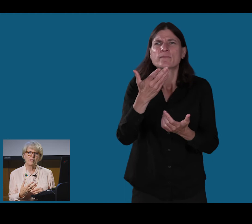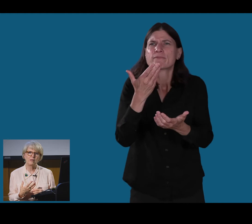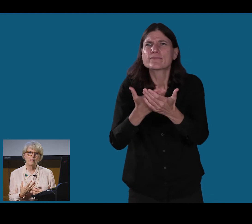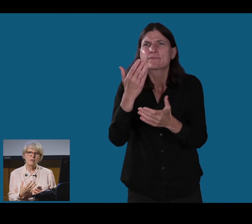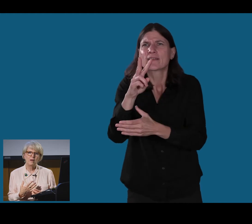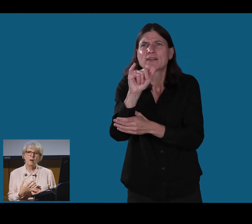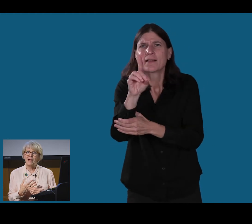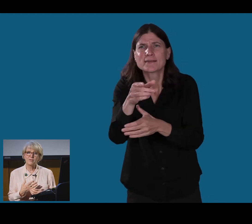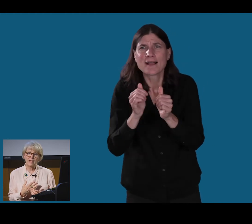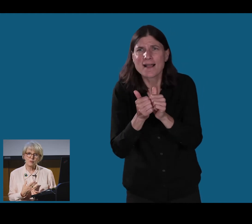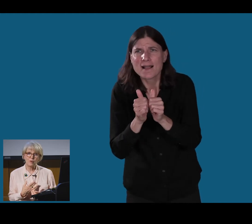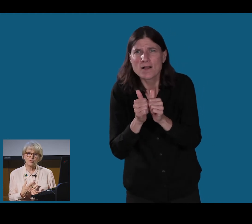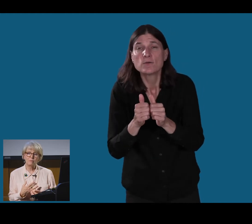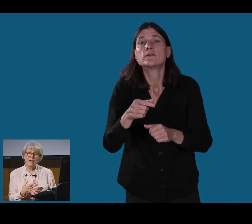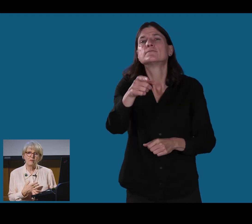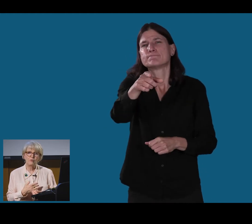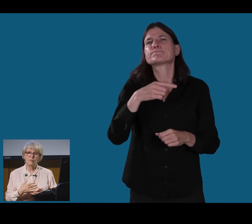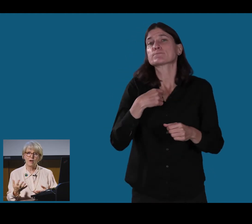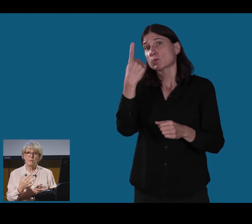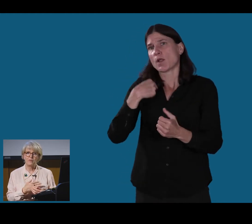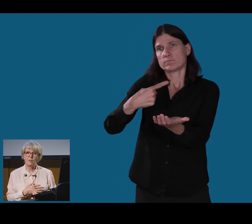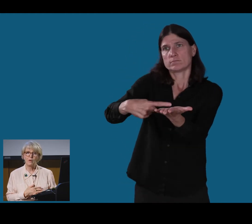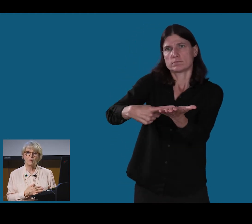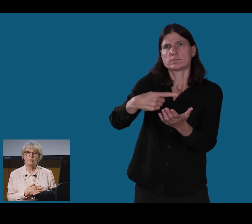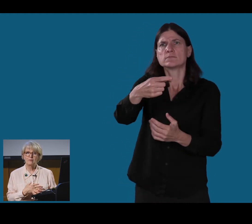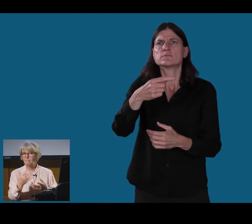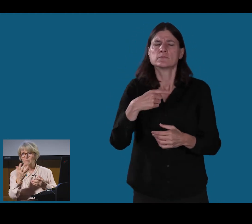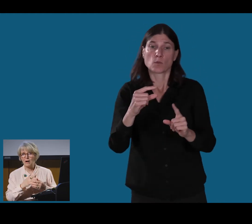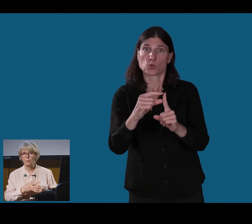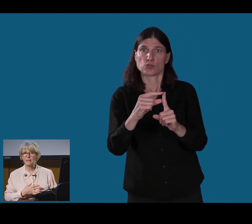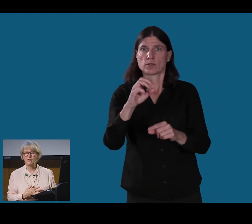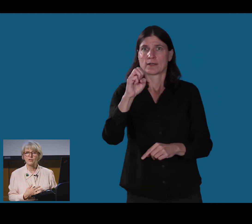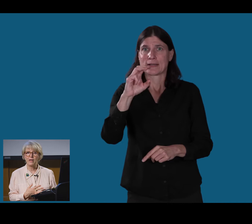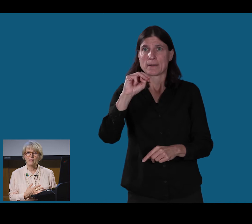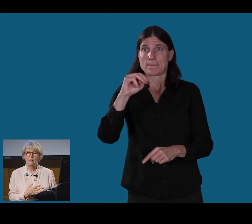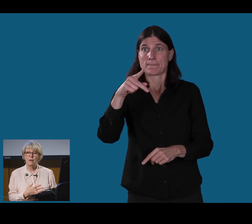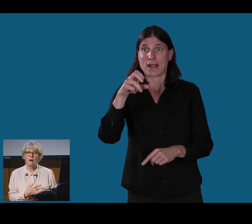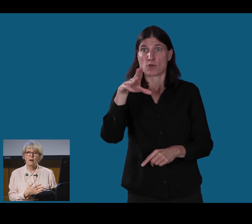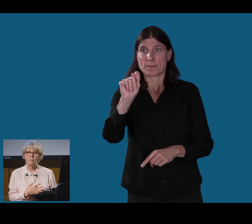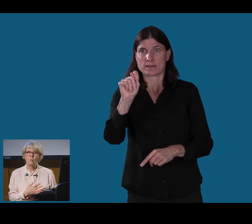We can ask experts- “How do you define this thing we call empowerment,” let's just say.